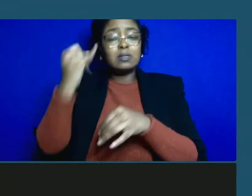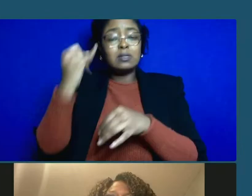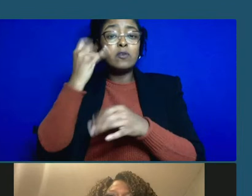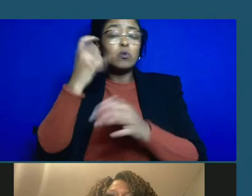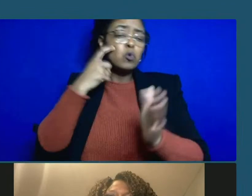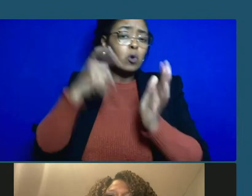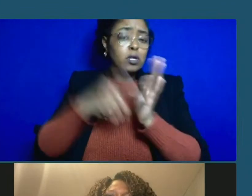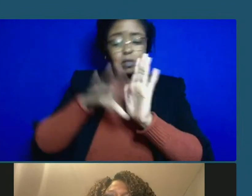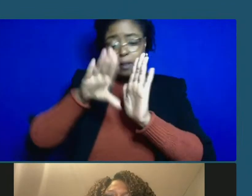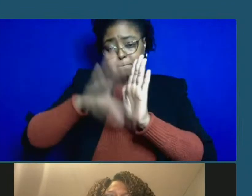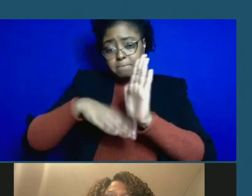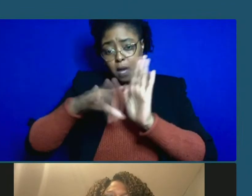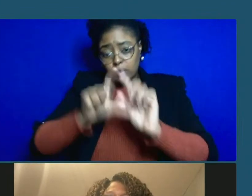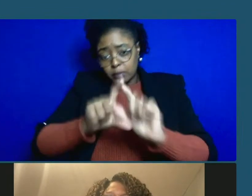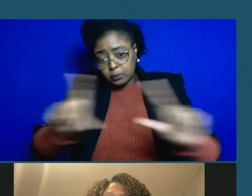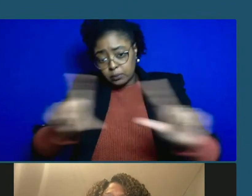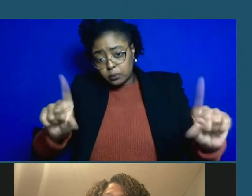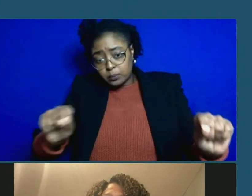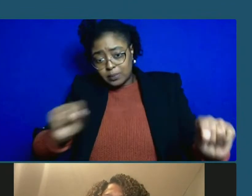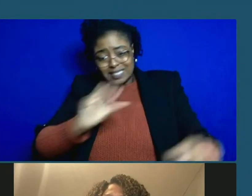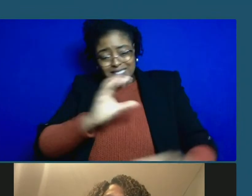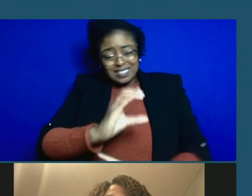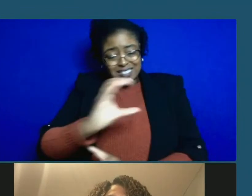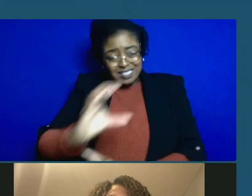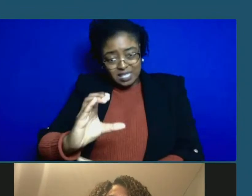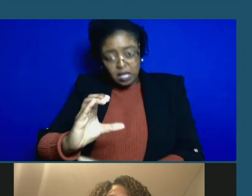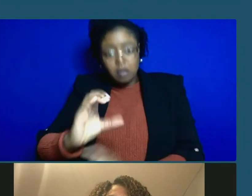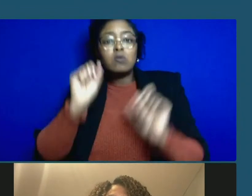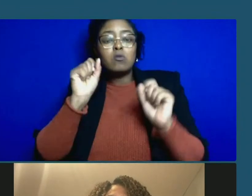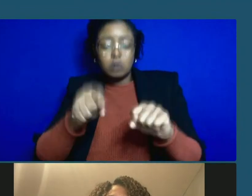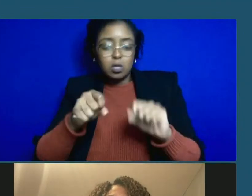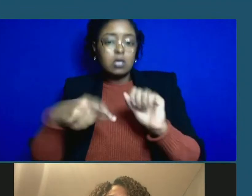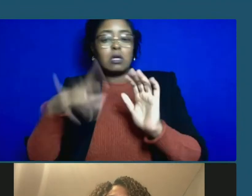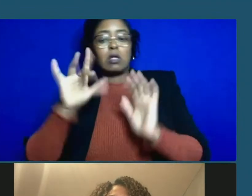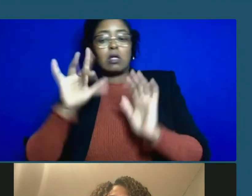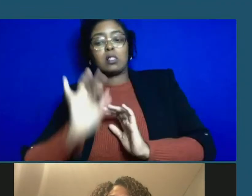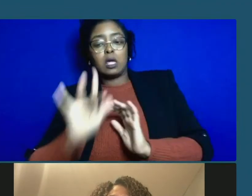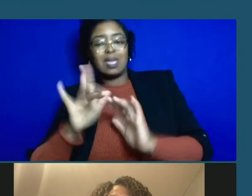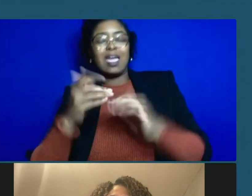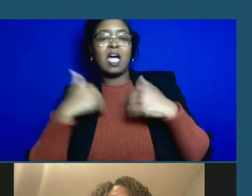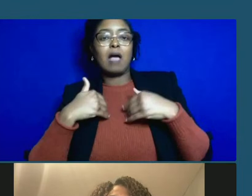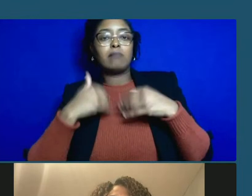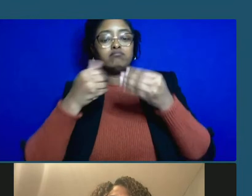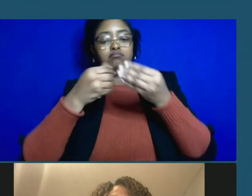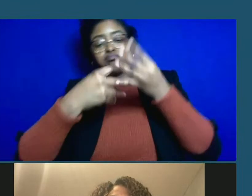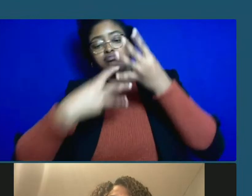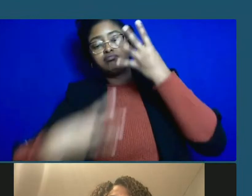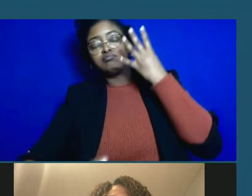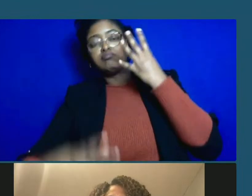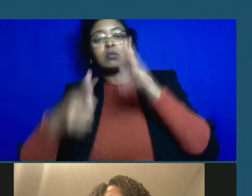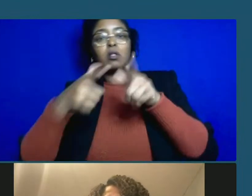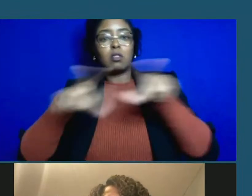transcription. You see the closed captions or show